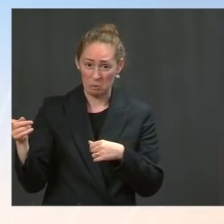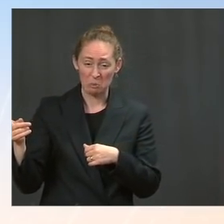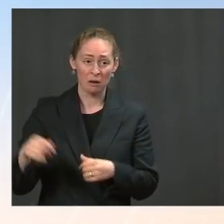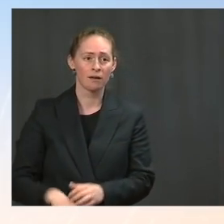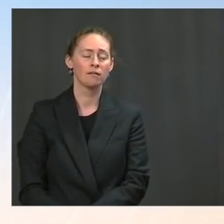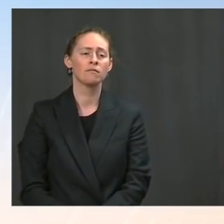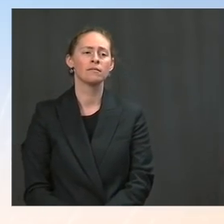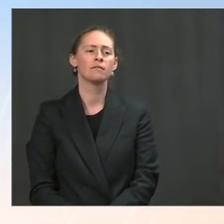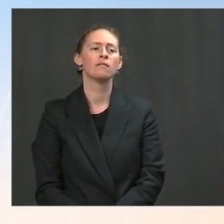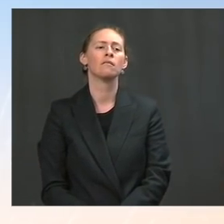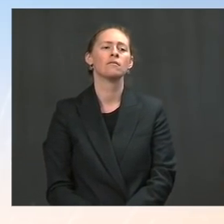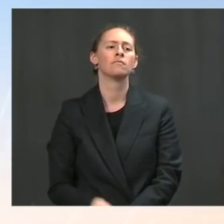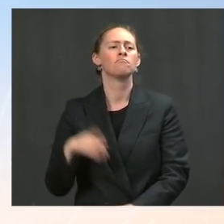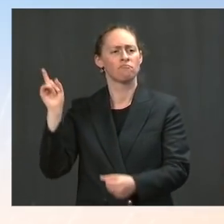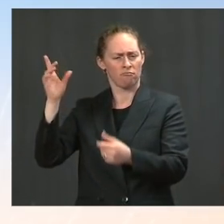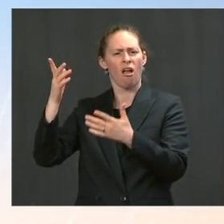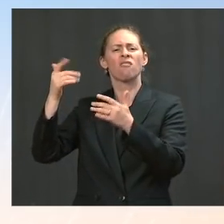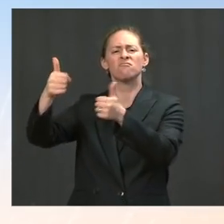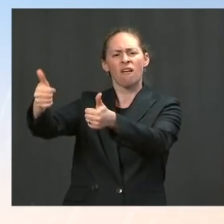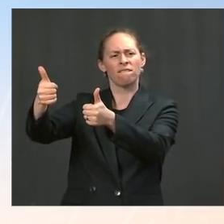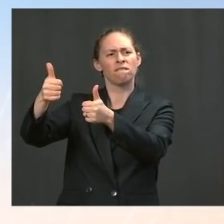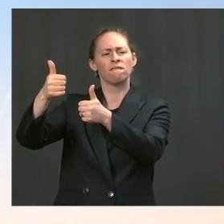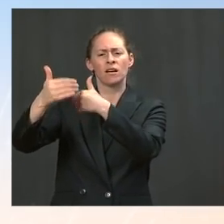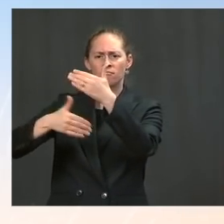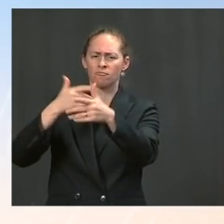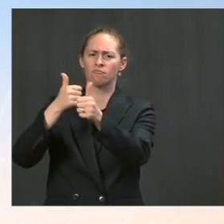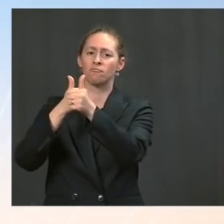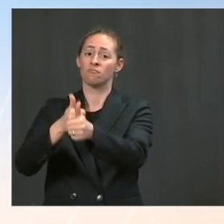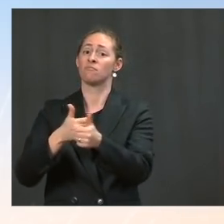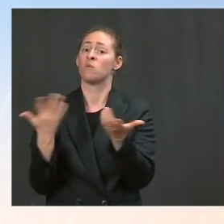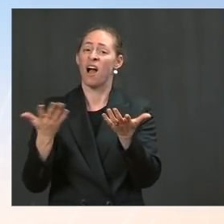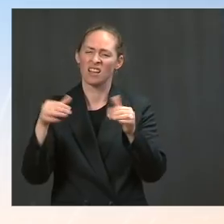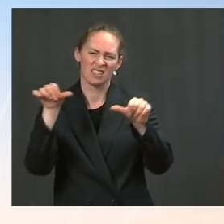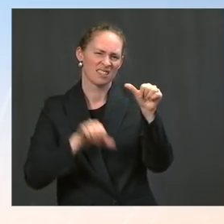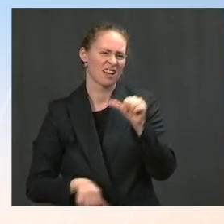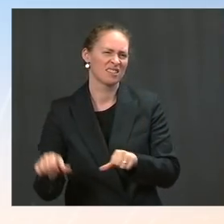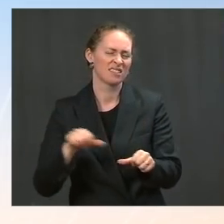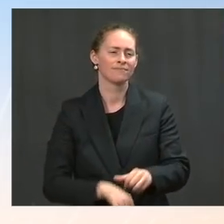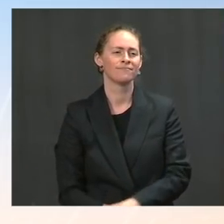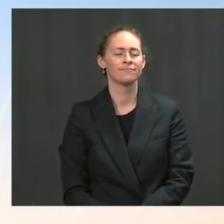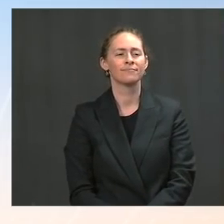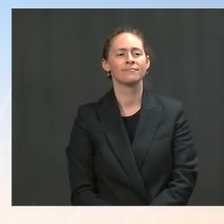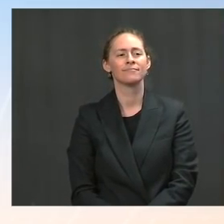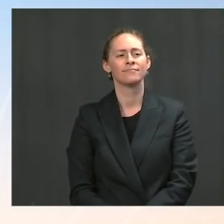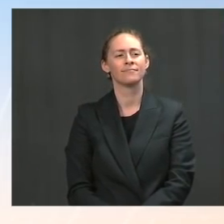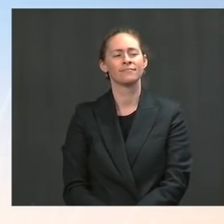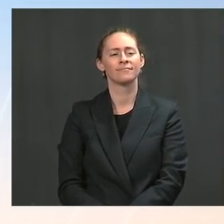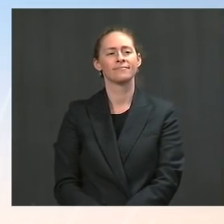The Press: Okay. And then I want to ask you about the new reporting about Joint Chiefs Chairman General Milley, who had, apparently,